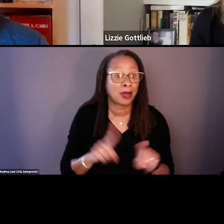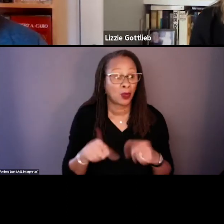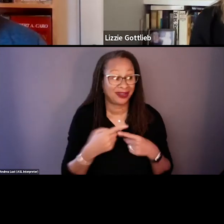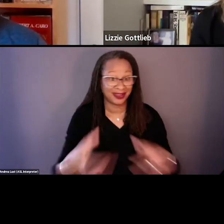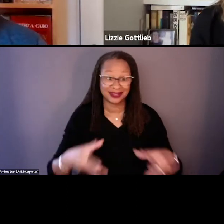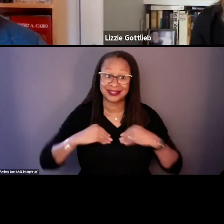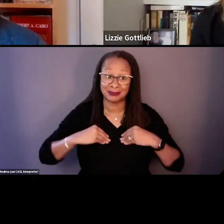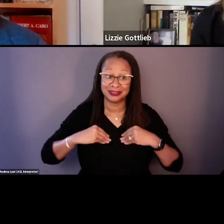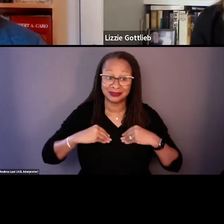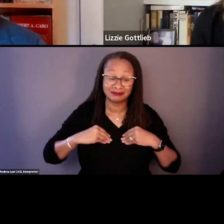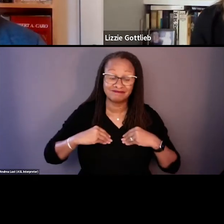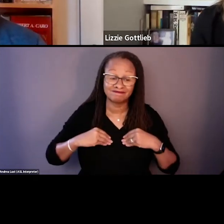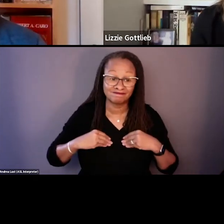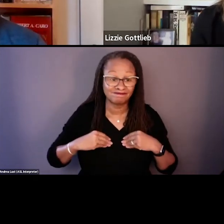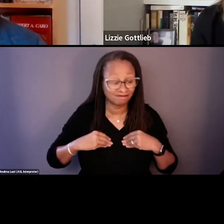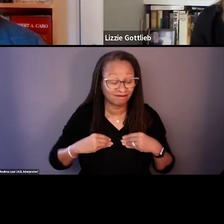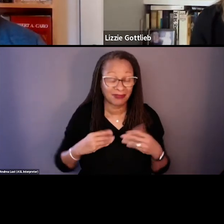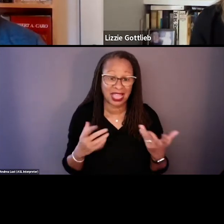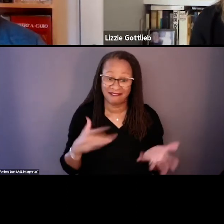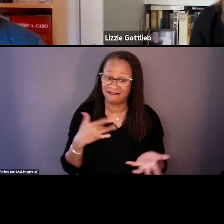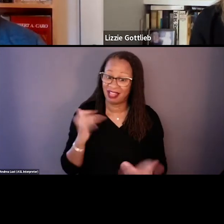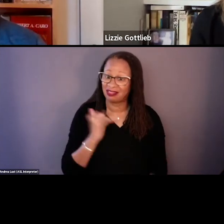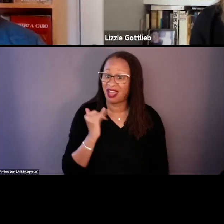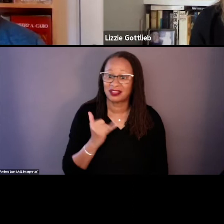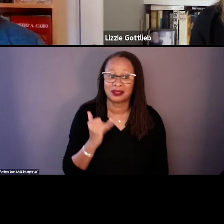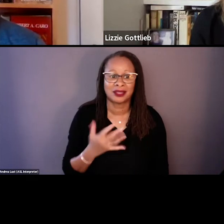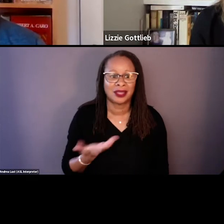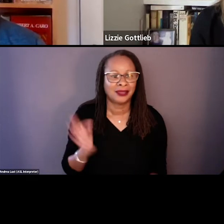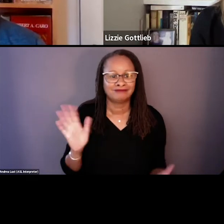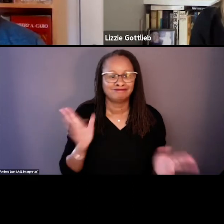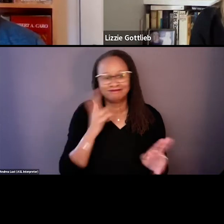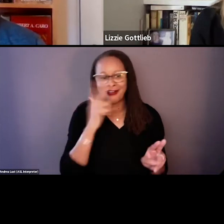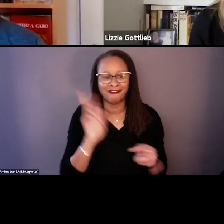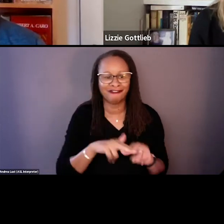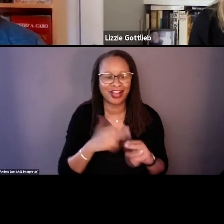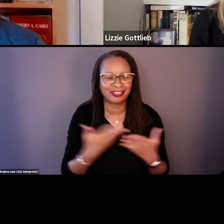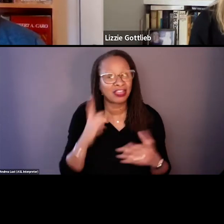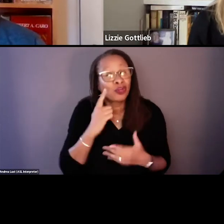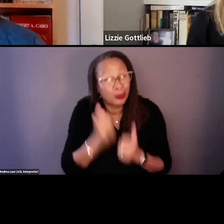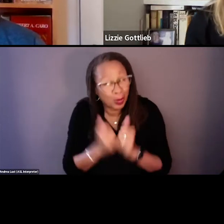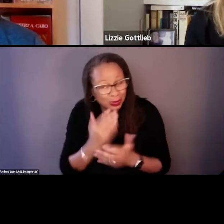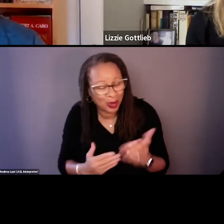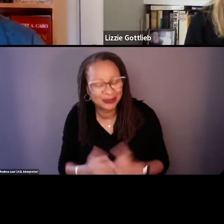But once he signed on, it really felt like just a delightful thing,